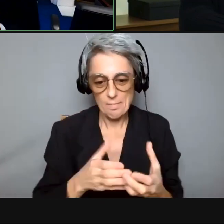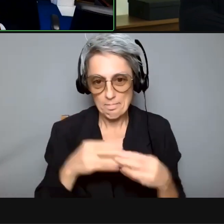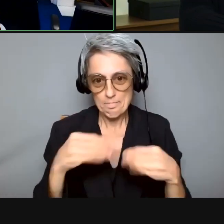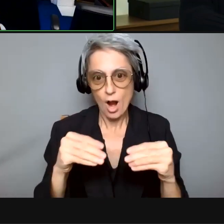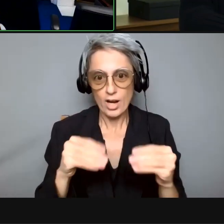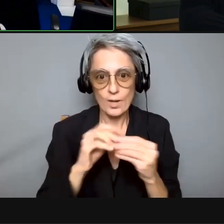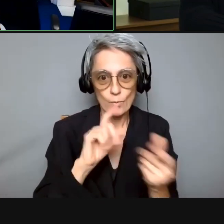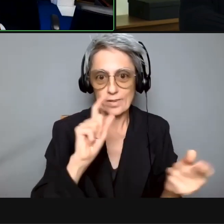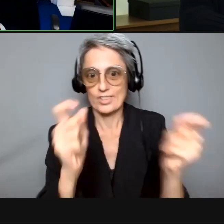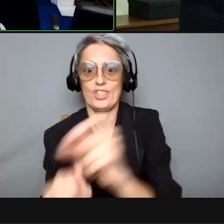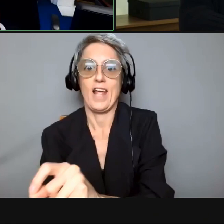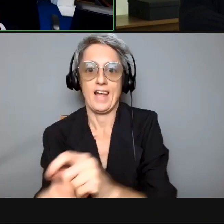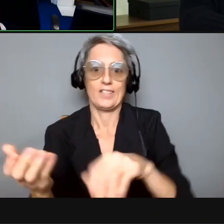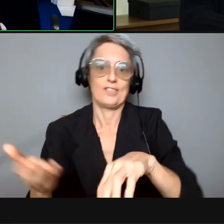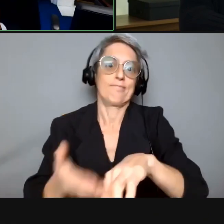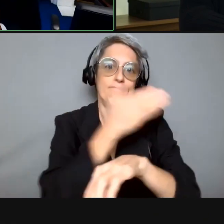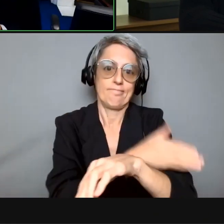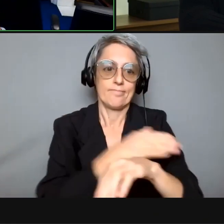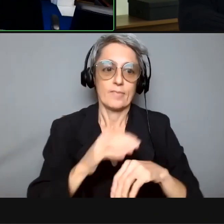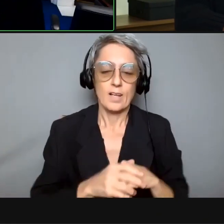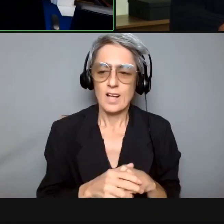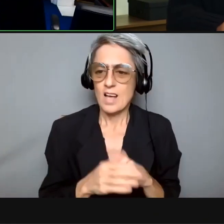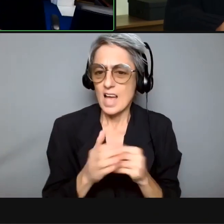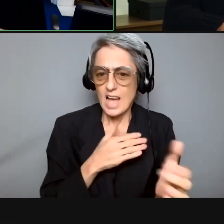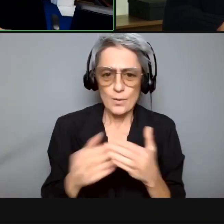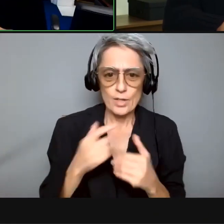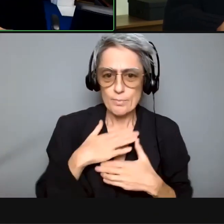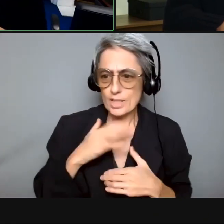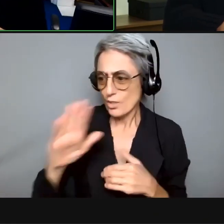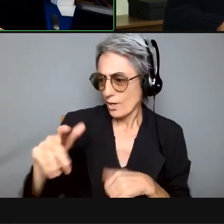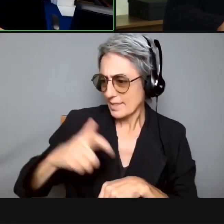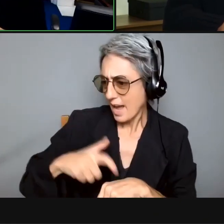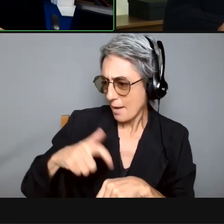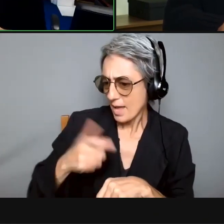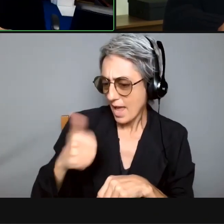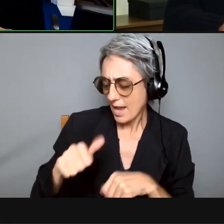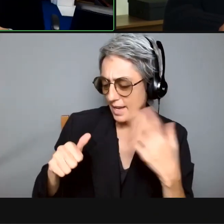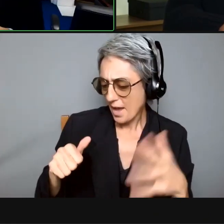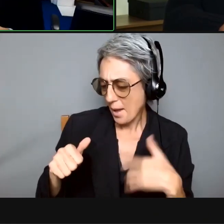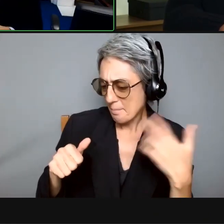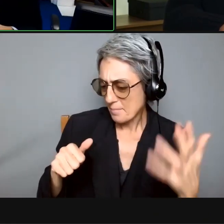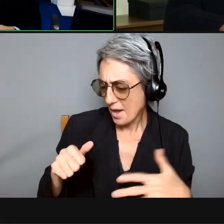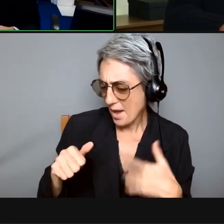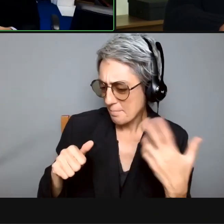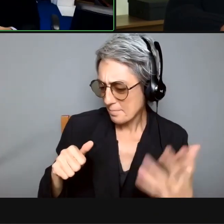Again, we really appreciate your time. As Renee, we ask you for any closing thoughts